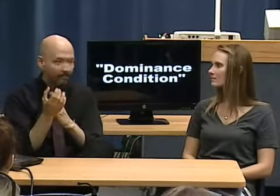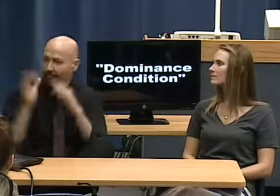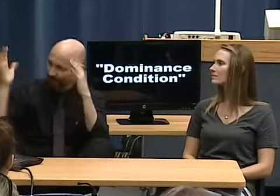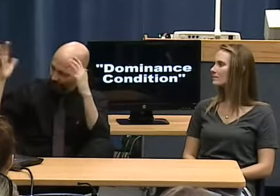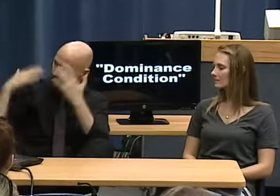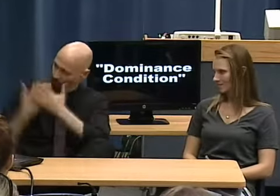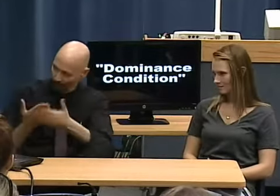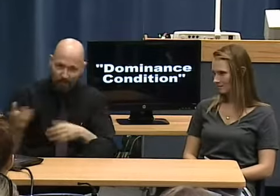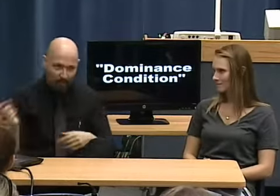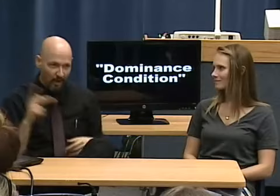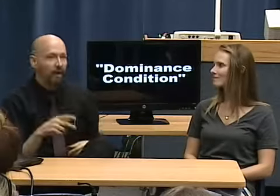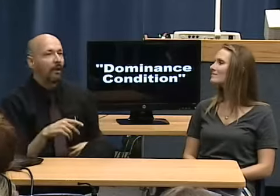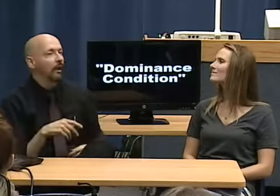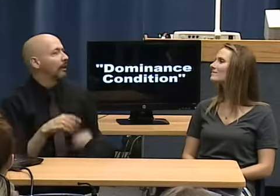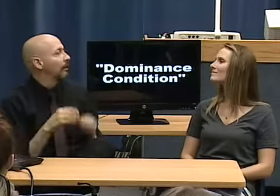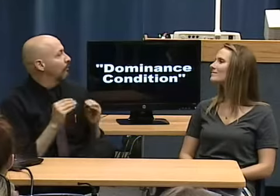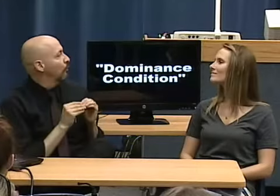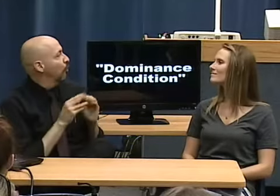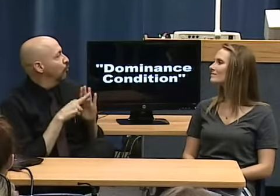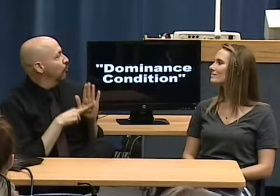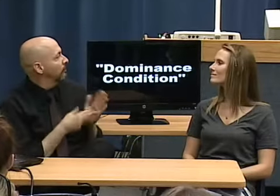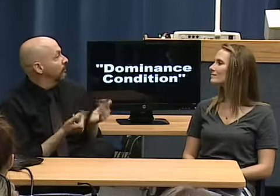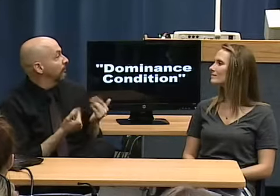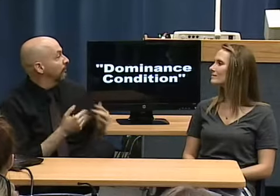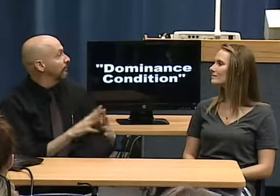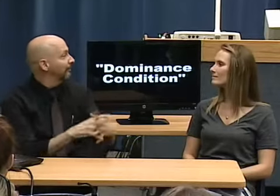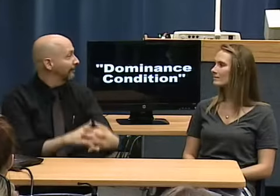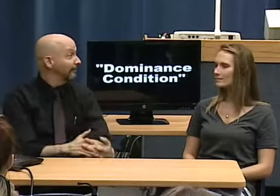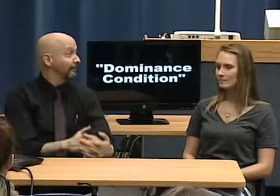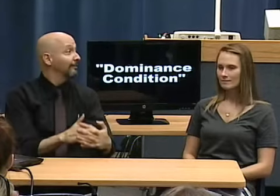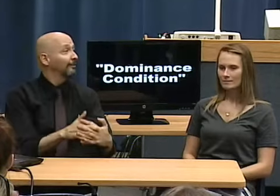Yay! Good job. More rules. Come on.